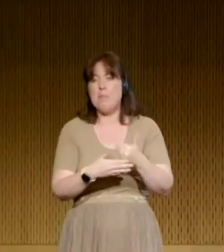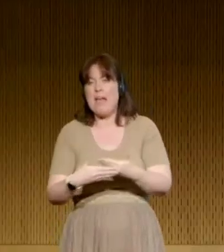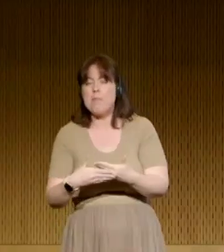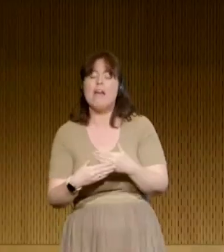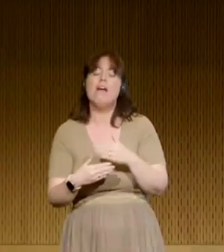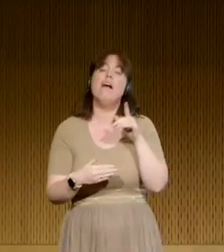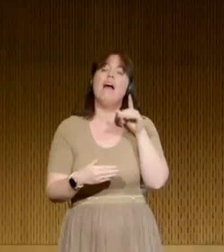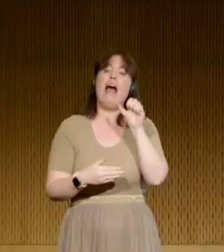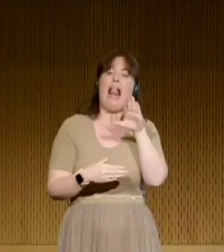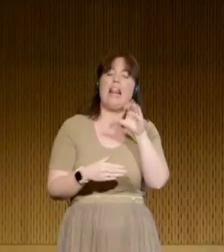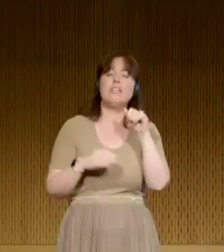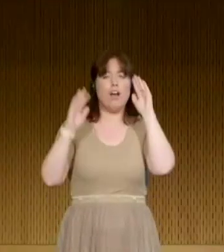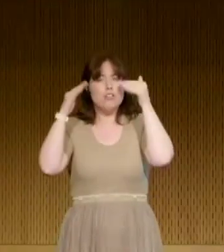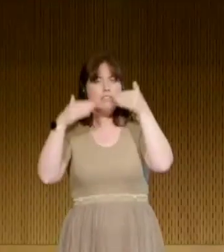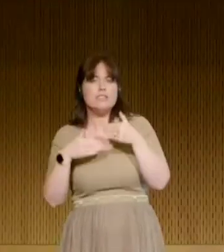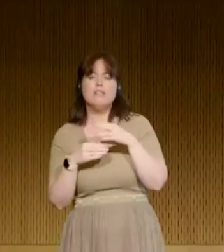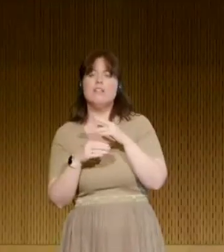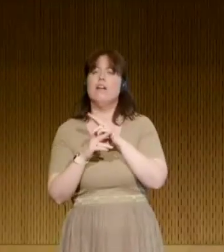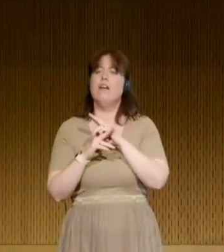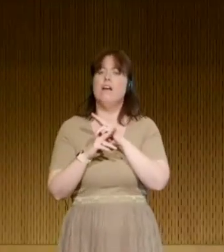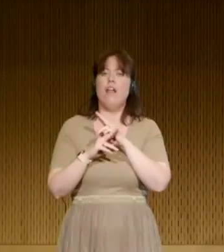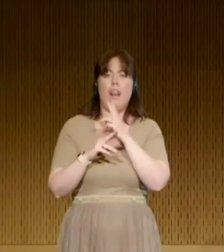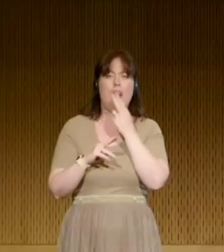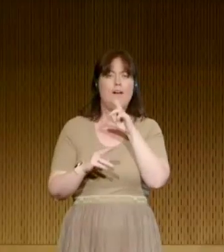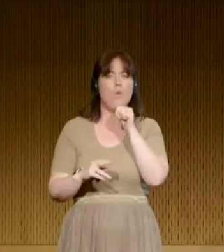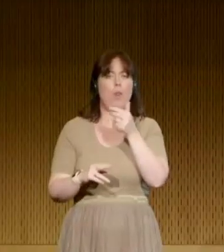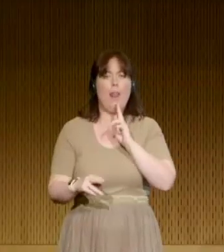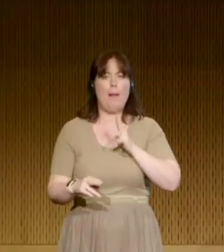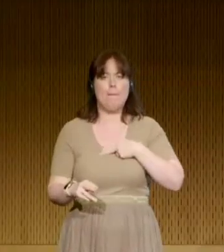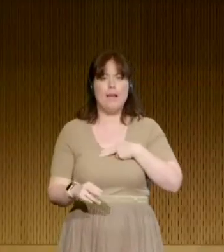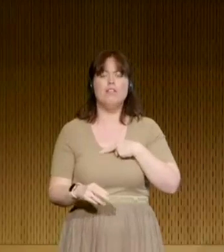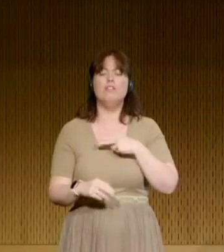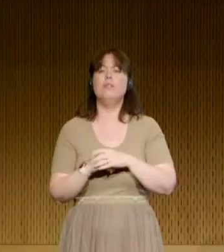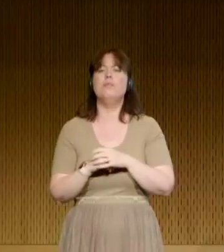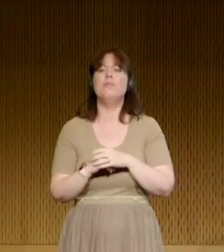and non-binary and they're worried about how their body is going to change during pregnancy.